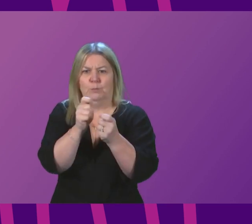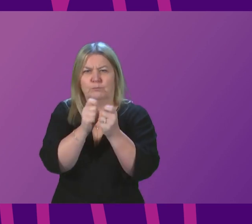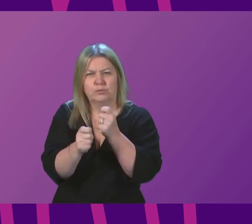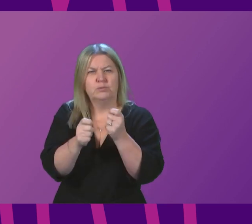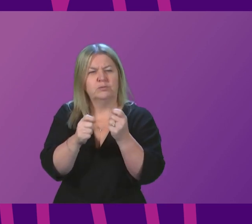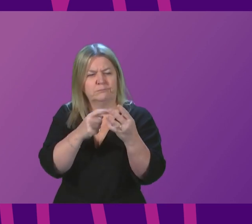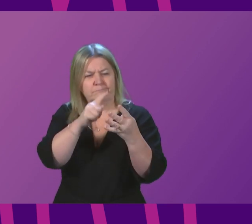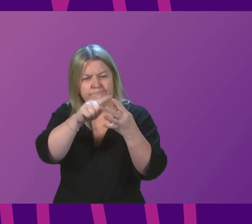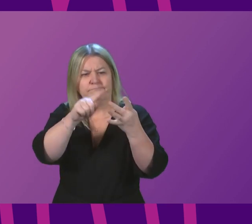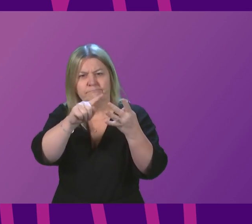had we had the omicron variant.